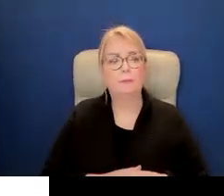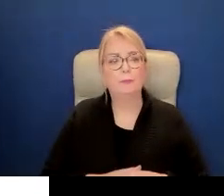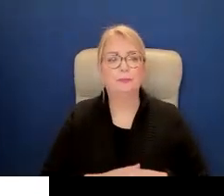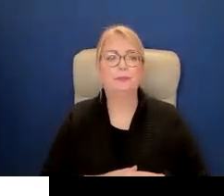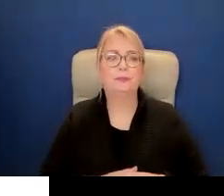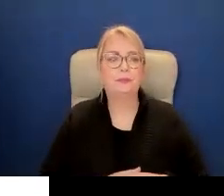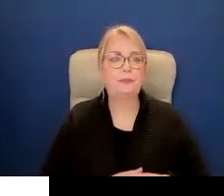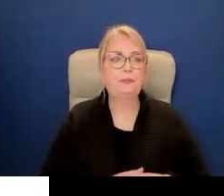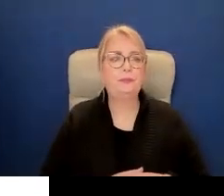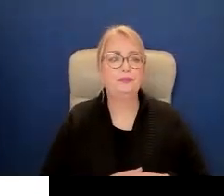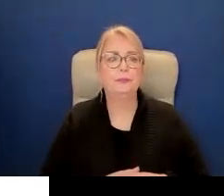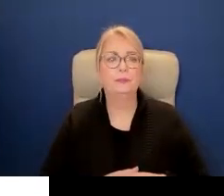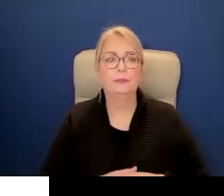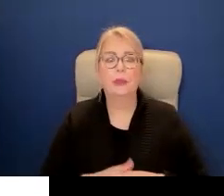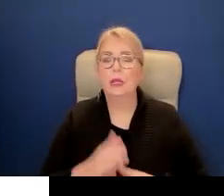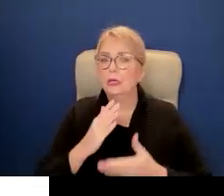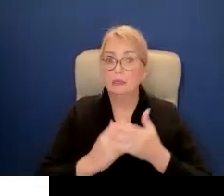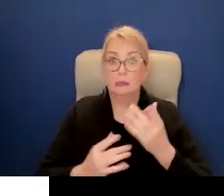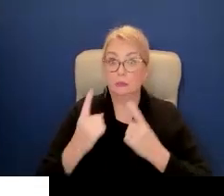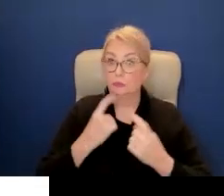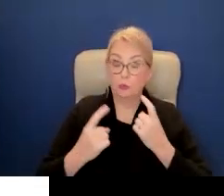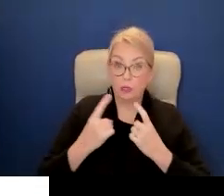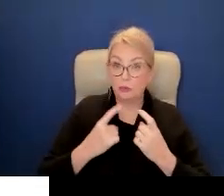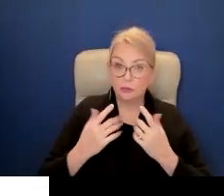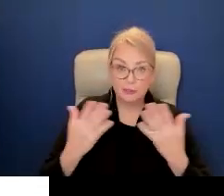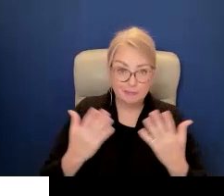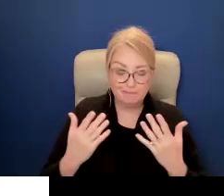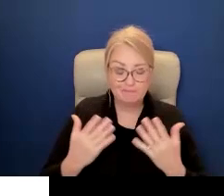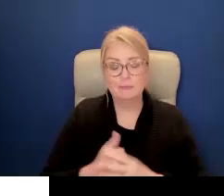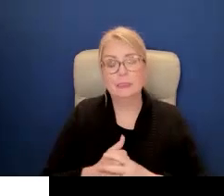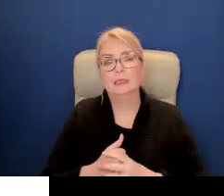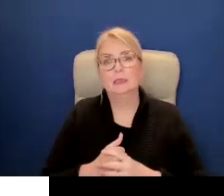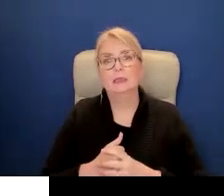So what are some of the questions we get? Sometimes,